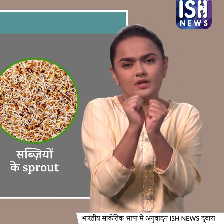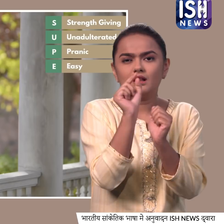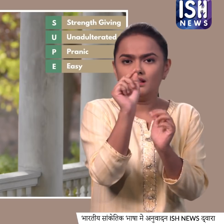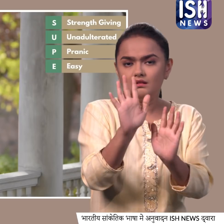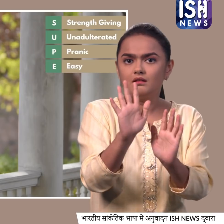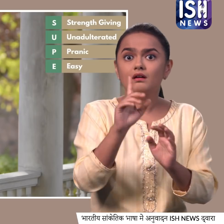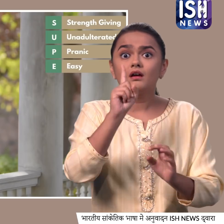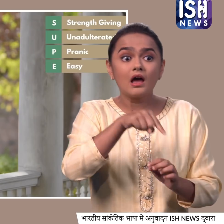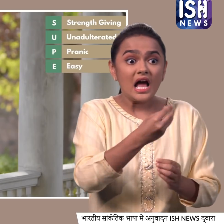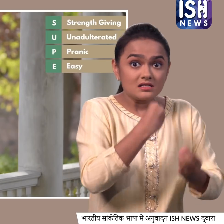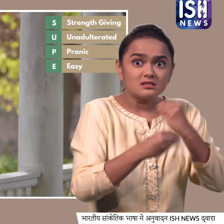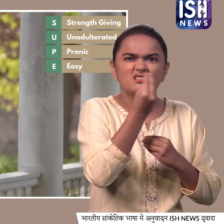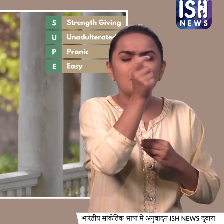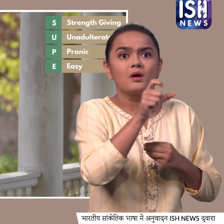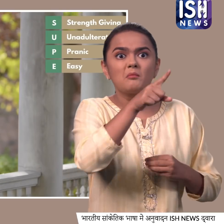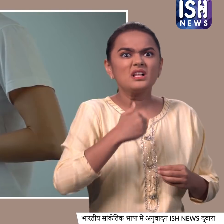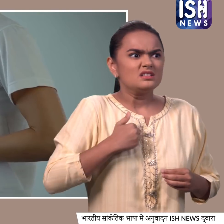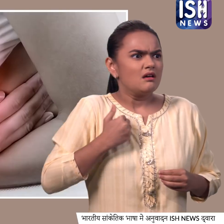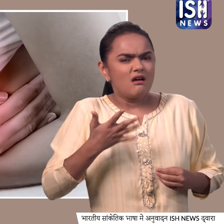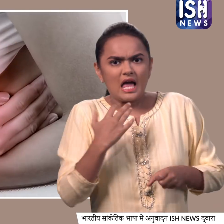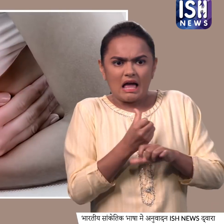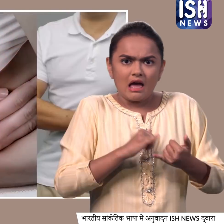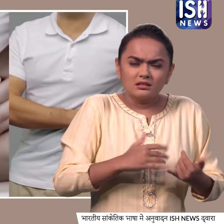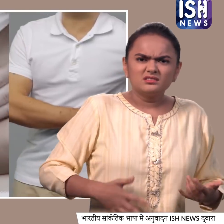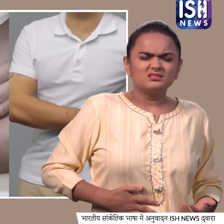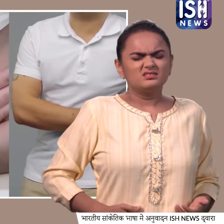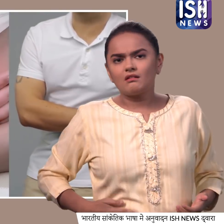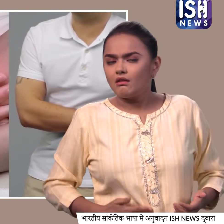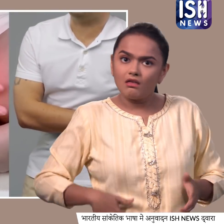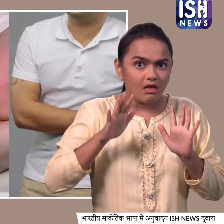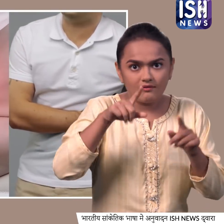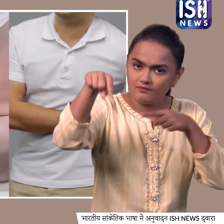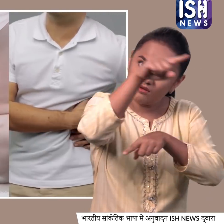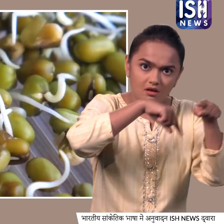That's why some people get gas, acidity and indigestion after eating them